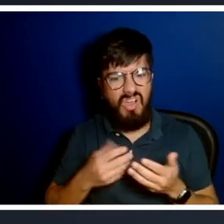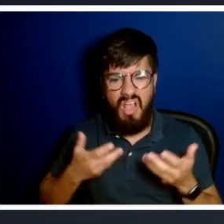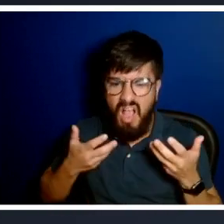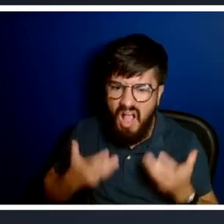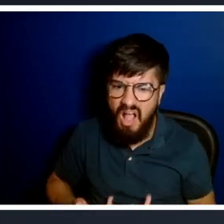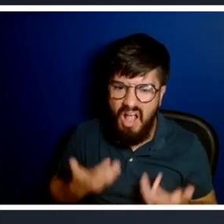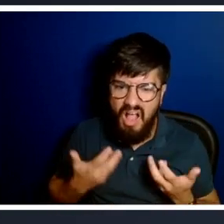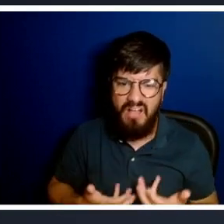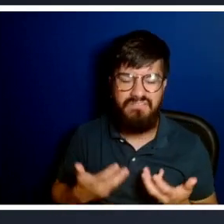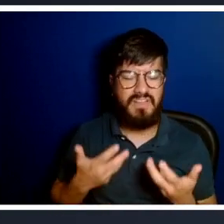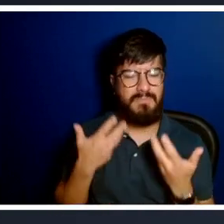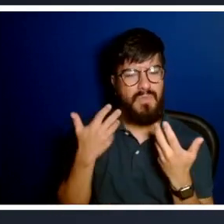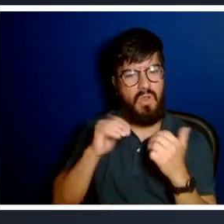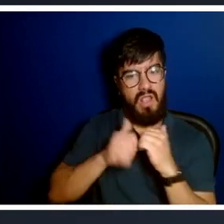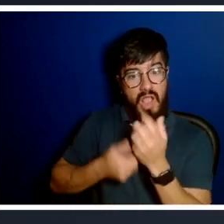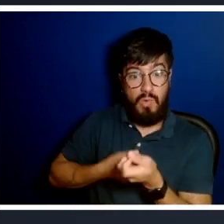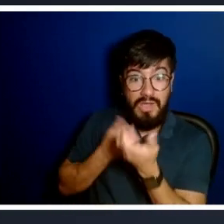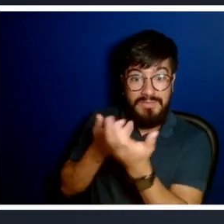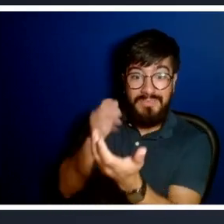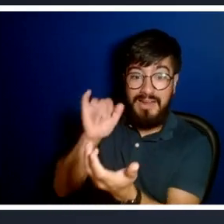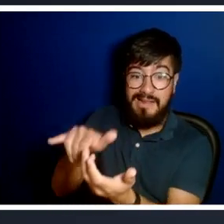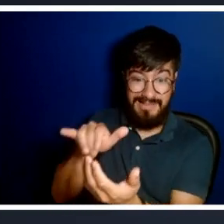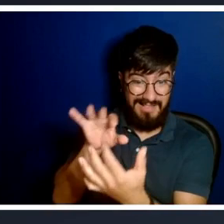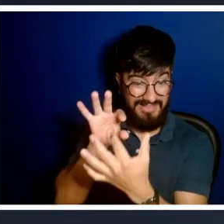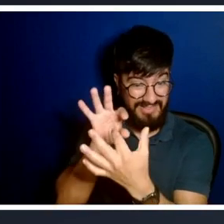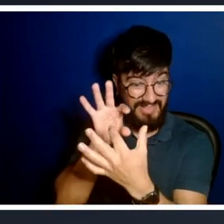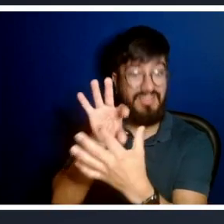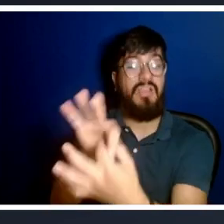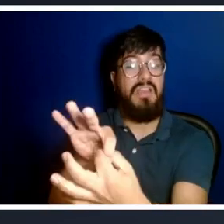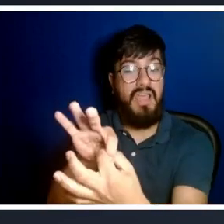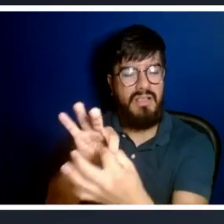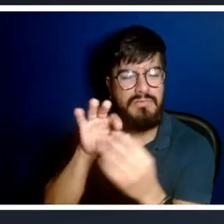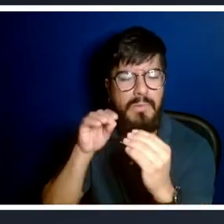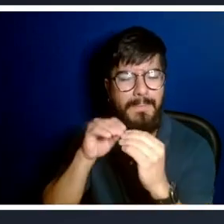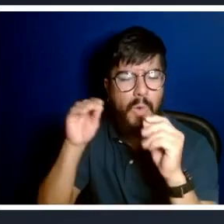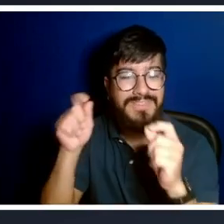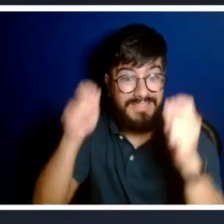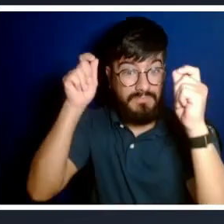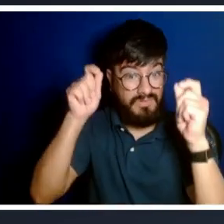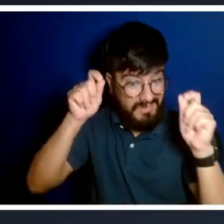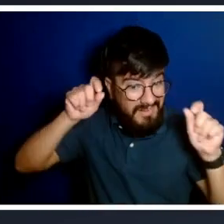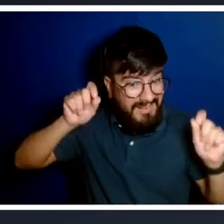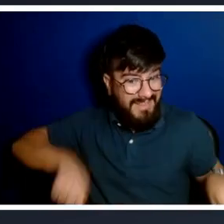different ways to connect that that can feel more celebratory in so many ways that I think that's